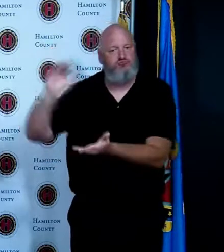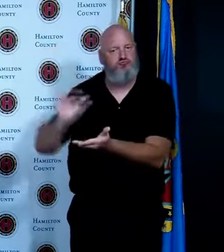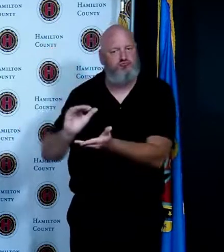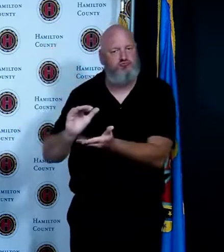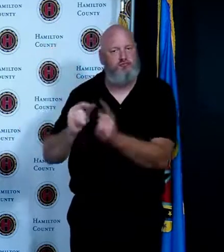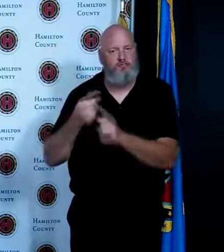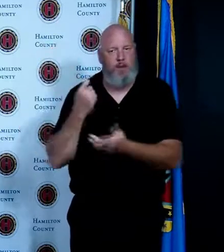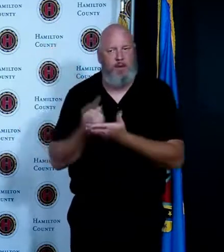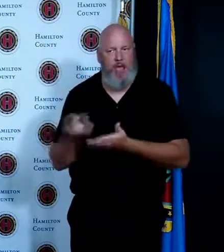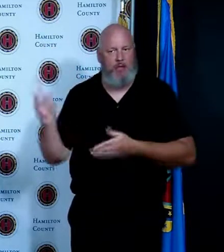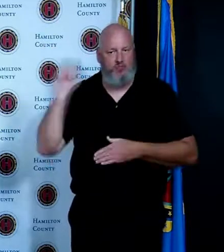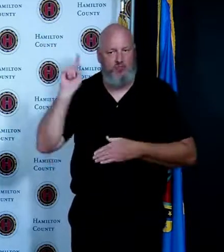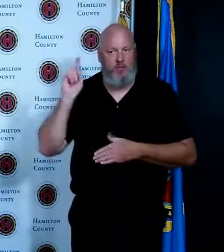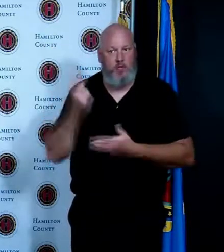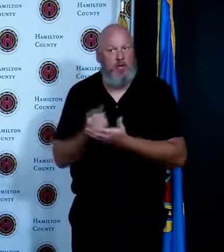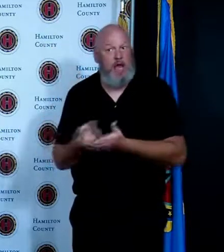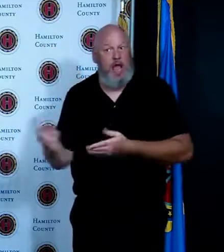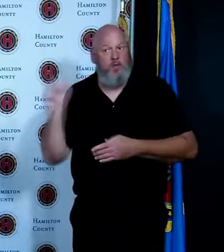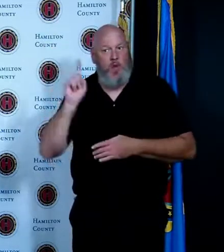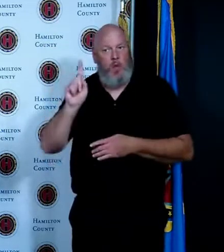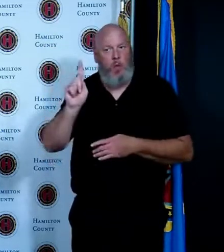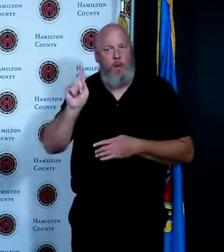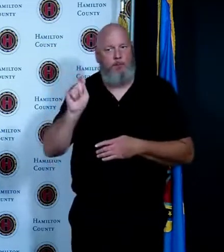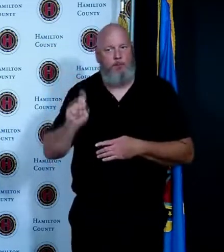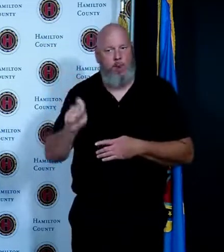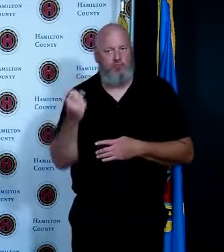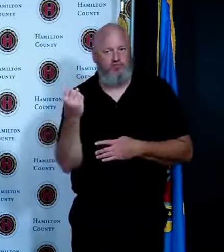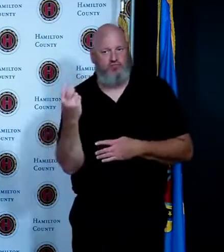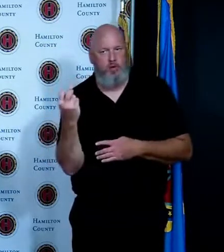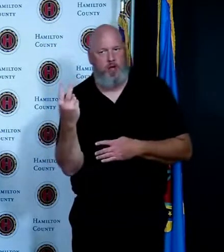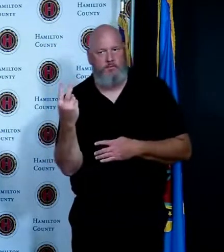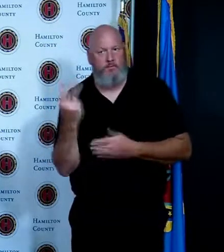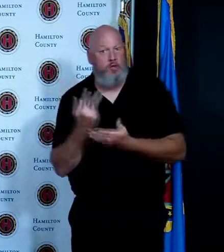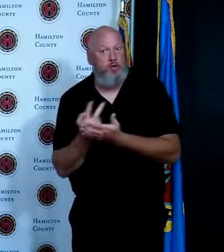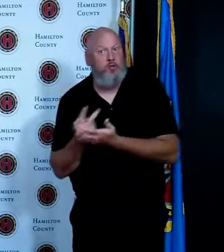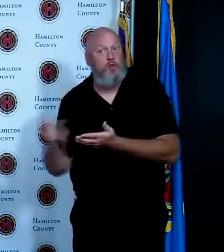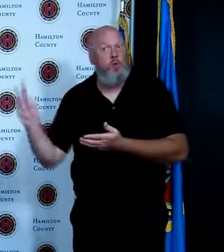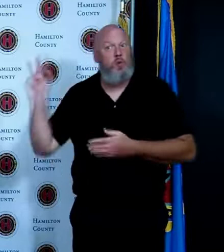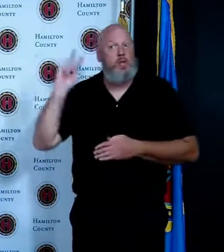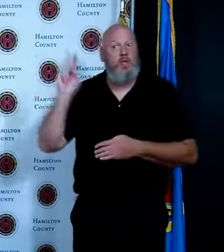r-value was 1.12 and two weeks ago 1.45 so that is